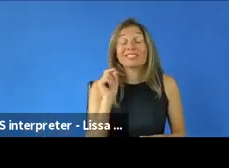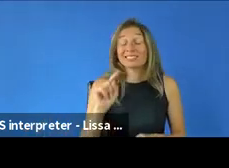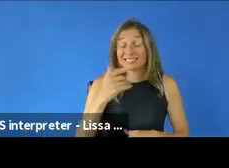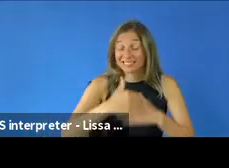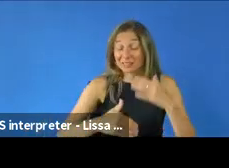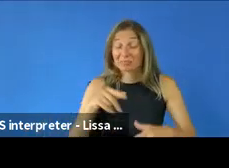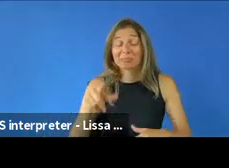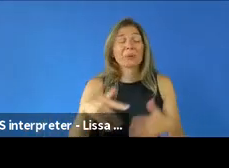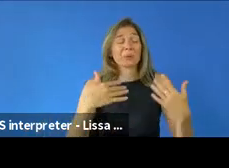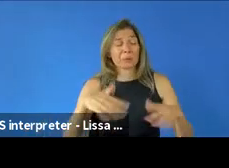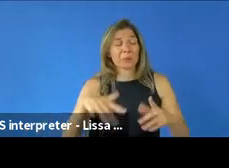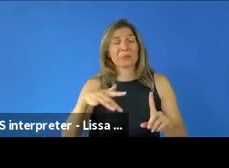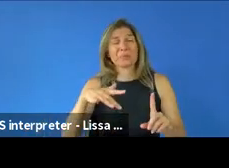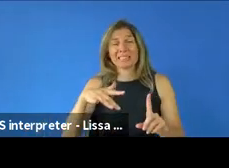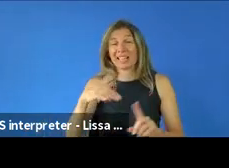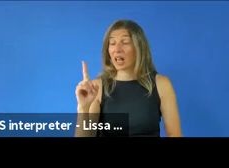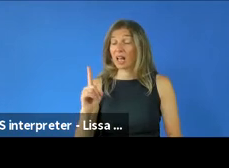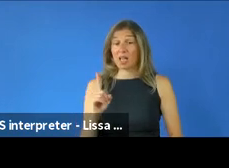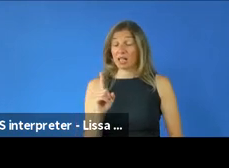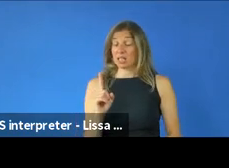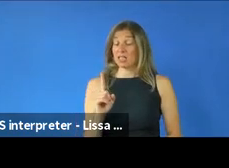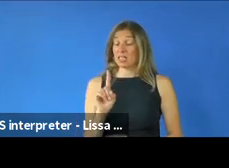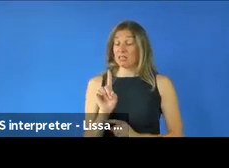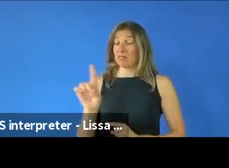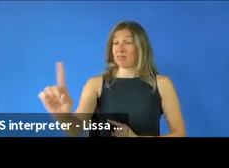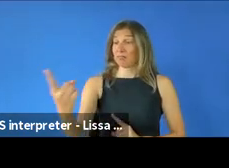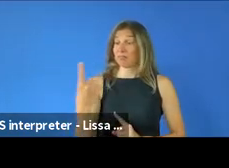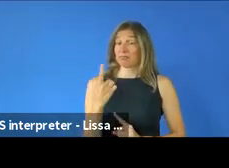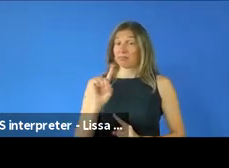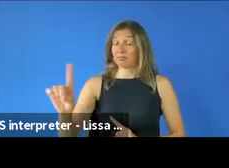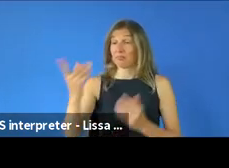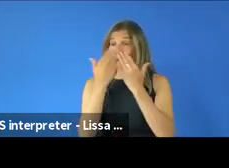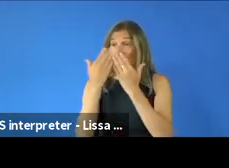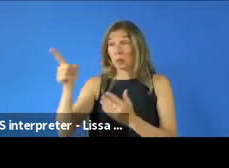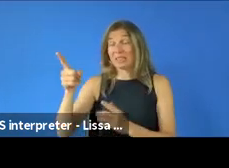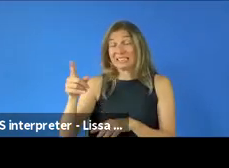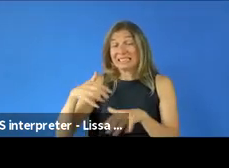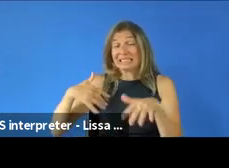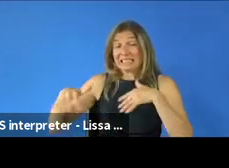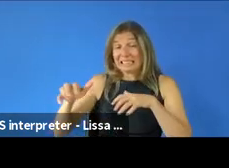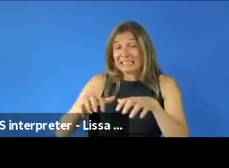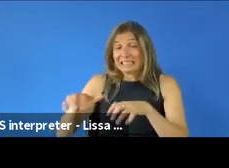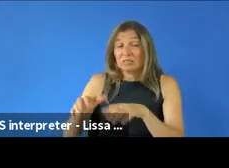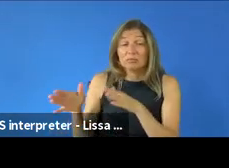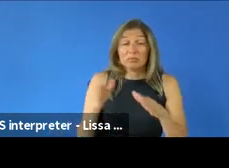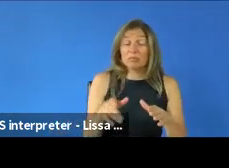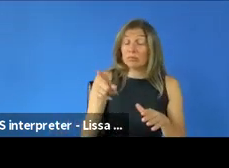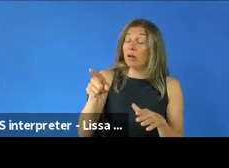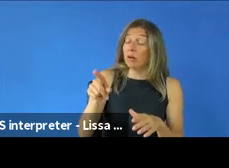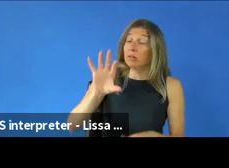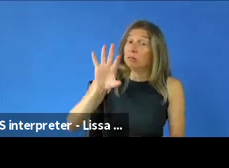attitudes, lack of capacity in schools and communities. Girls with disabilities face increased risk of violence if traveling to schools